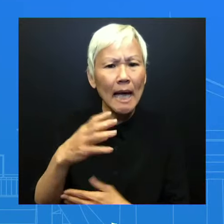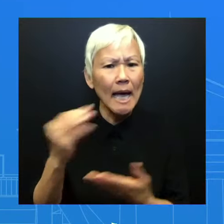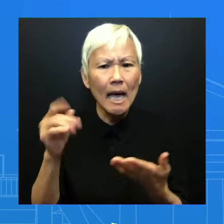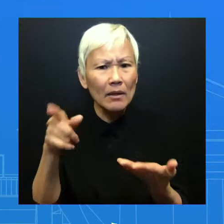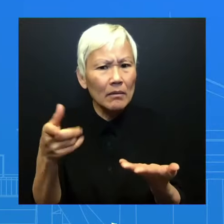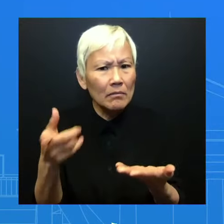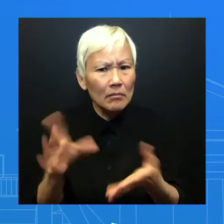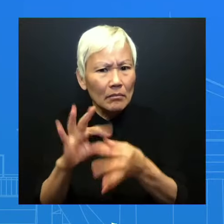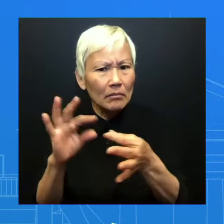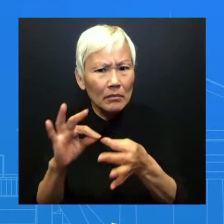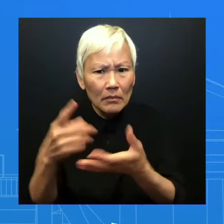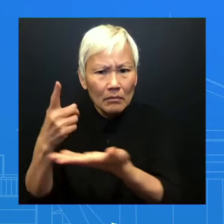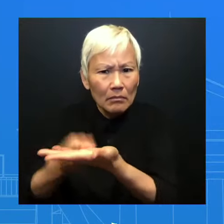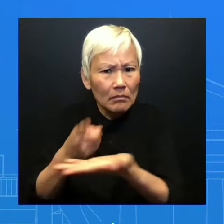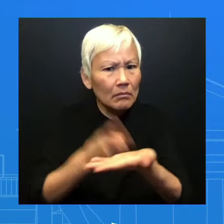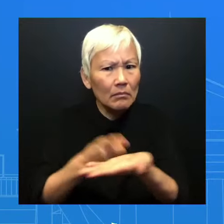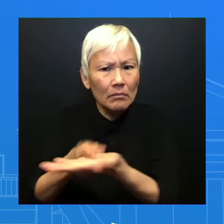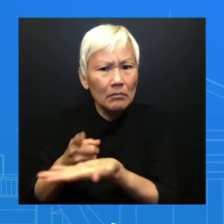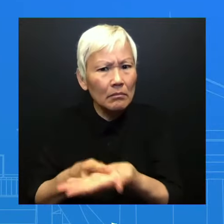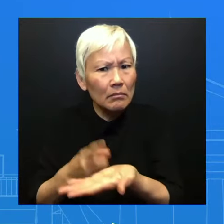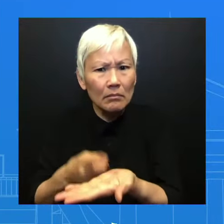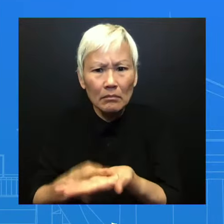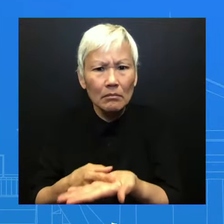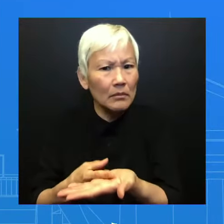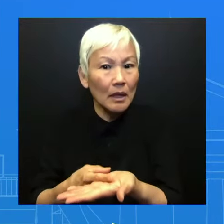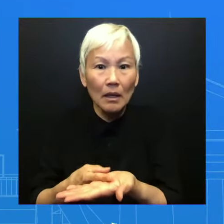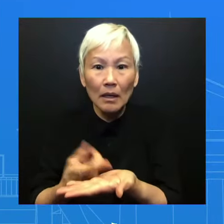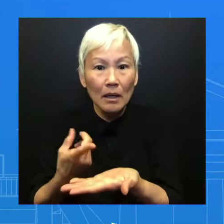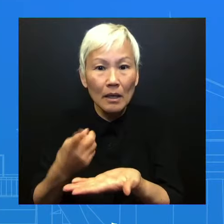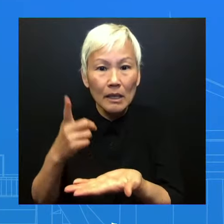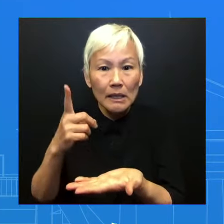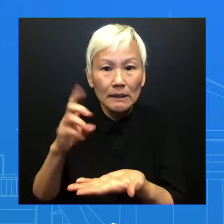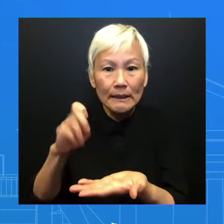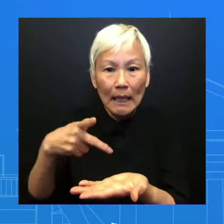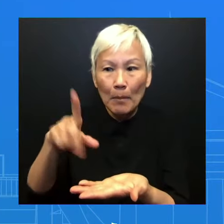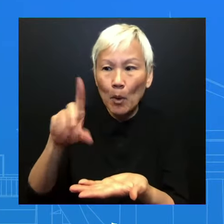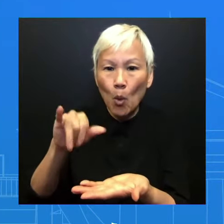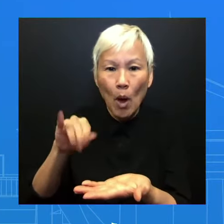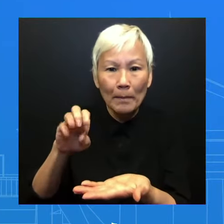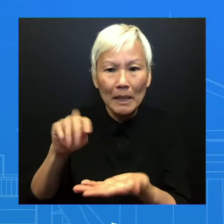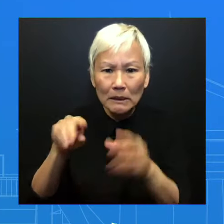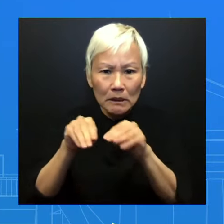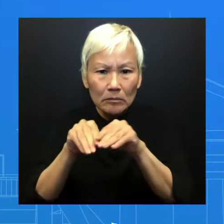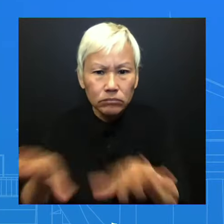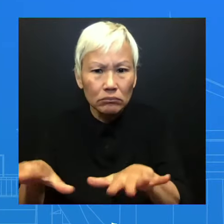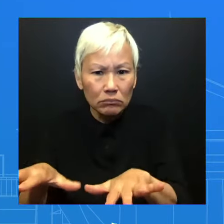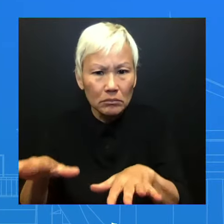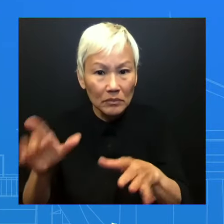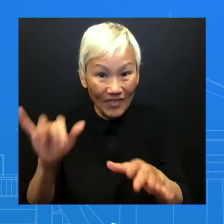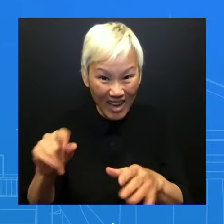Do you -- does the White House have a comment on that? Ms. Jean-Pierre: So, look, we've seen the report of Russia-Belarus arrangement, and we'll continue to monitor,